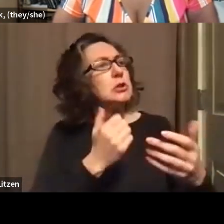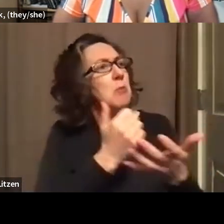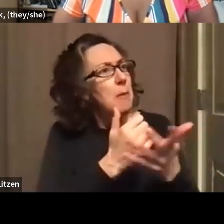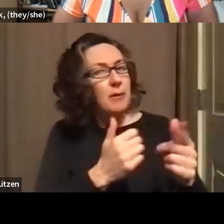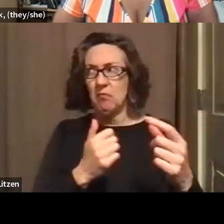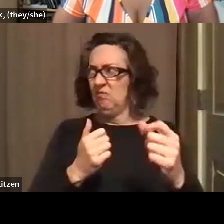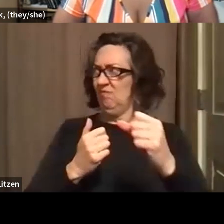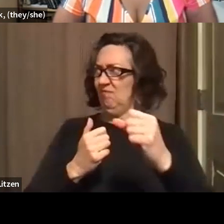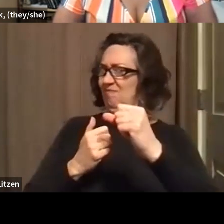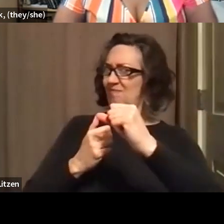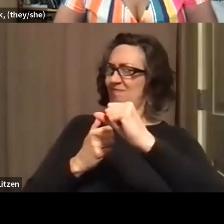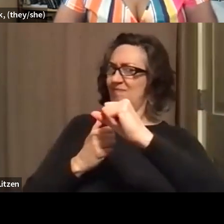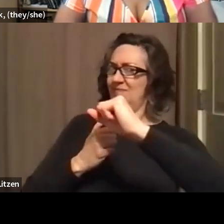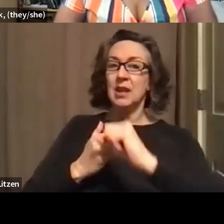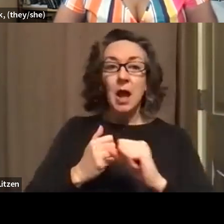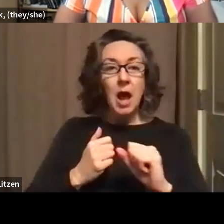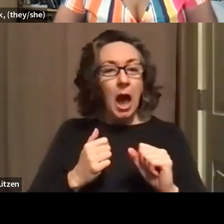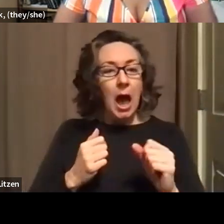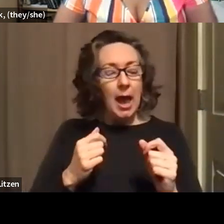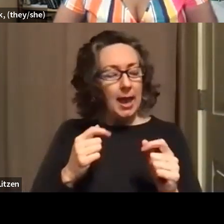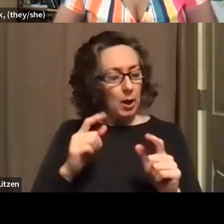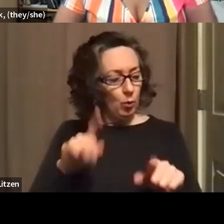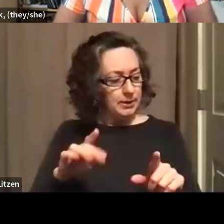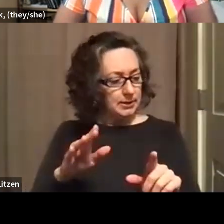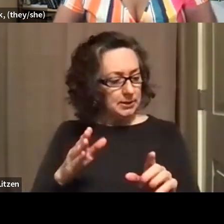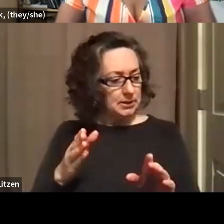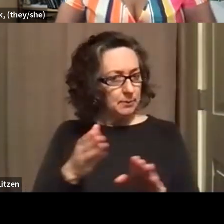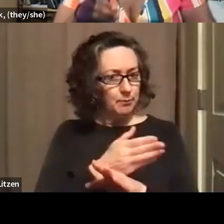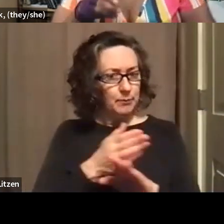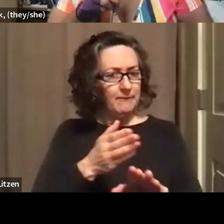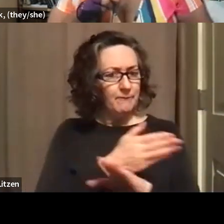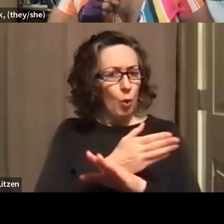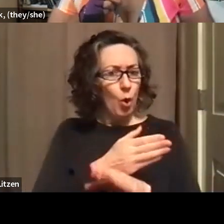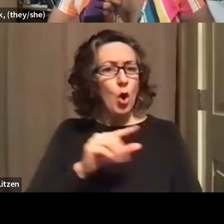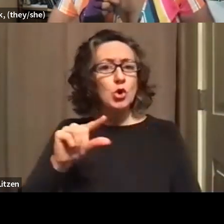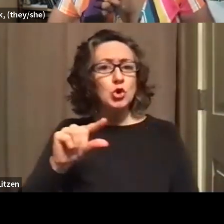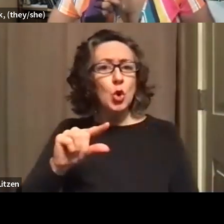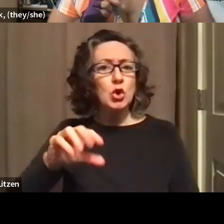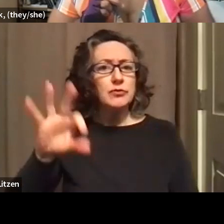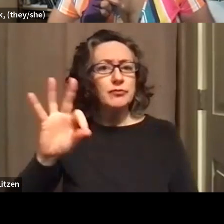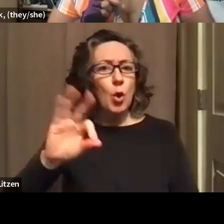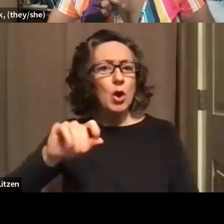pre -- the murder of George Floyd.